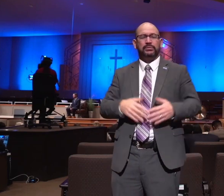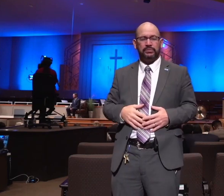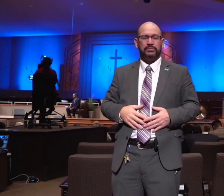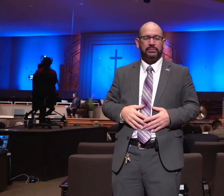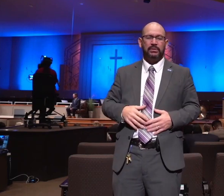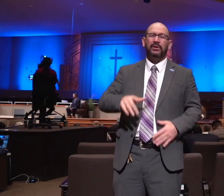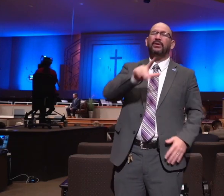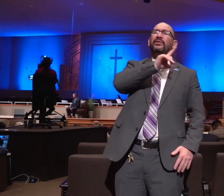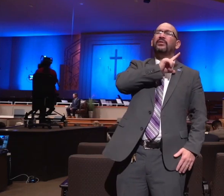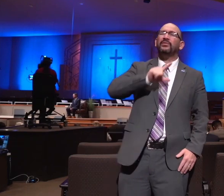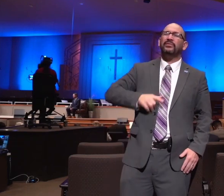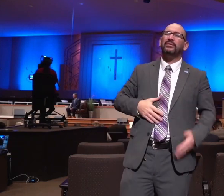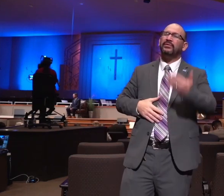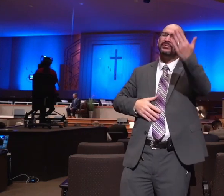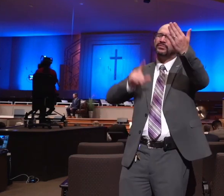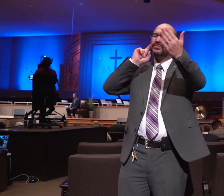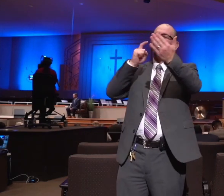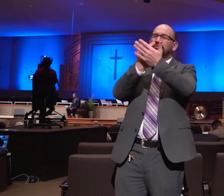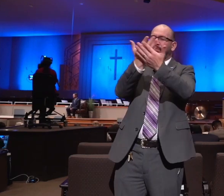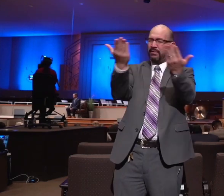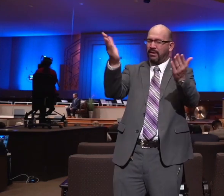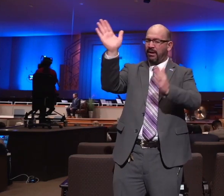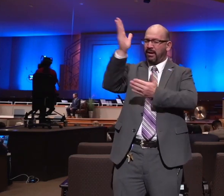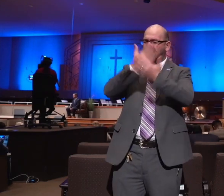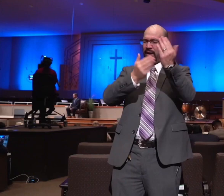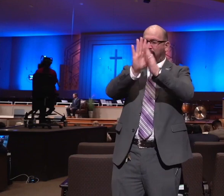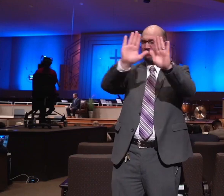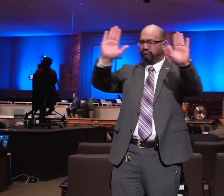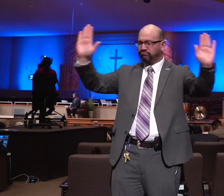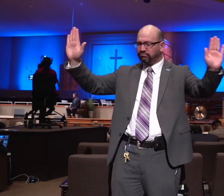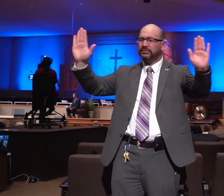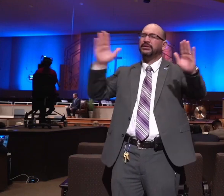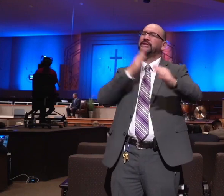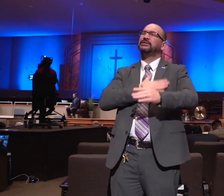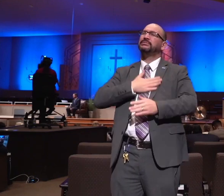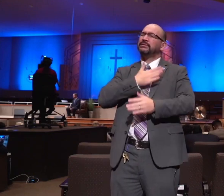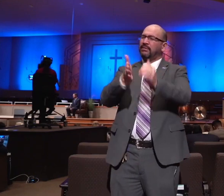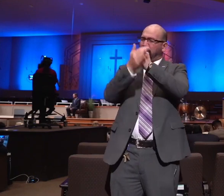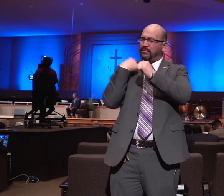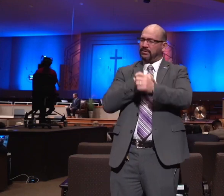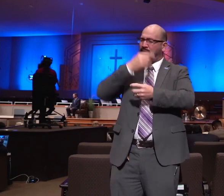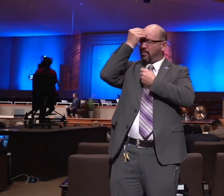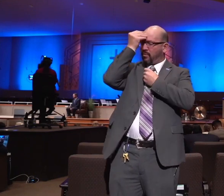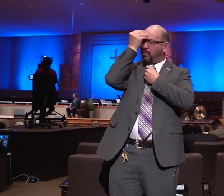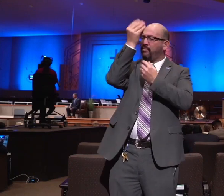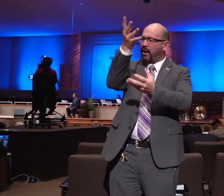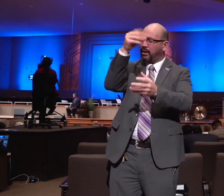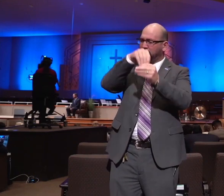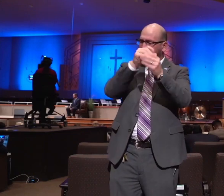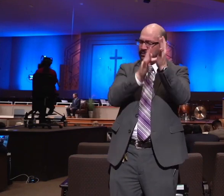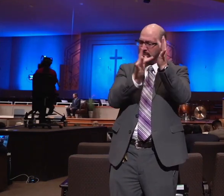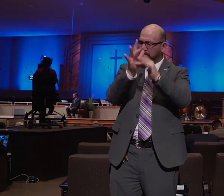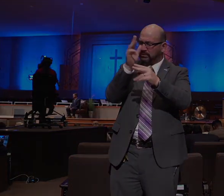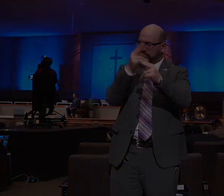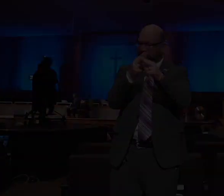help always to act in obedience to your Spirit's work in our hearts in Jesus’ name amen